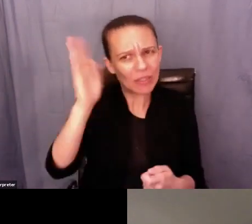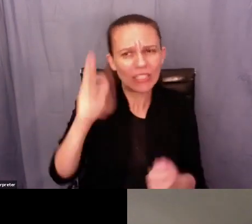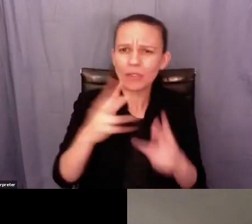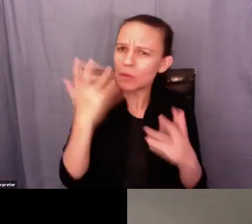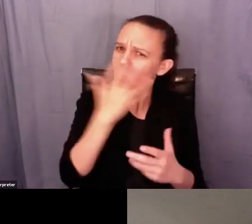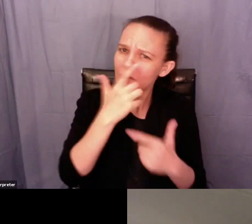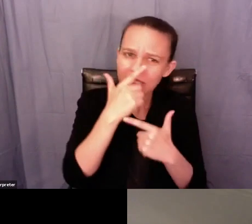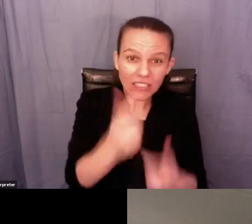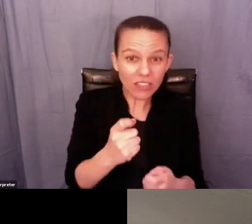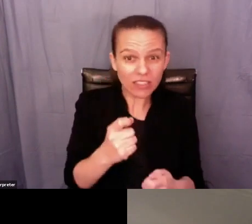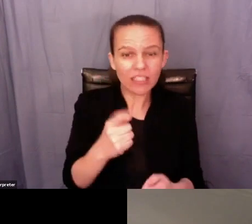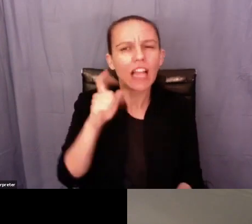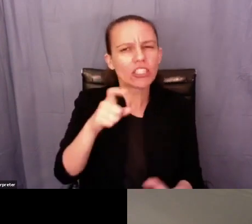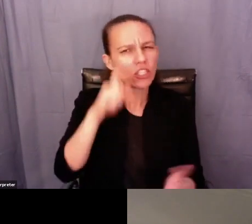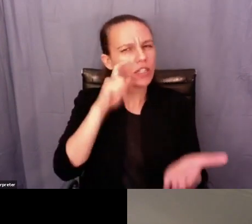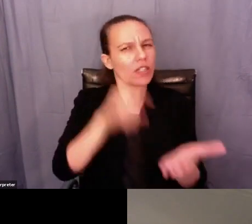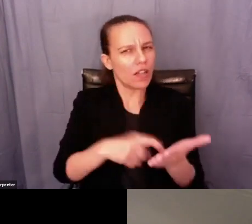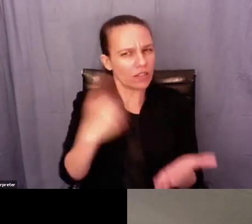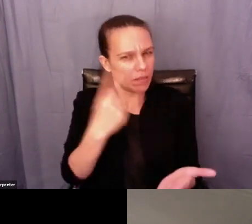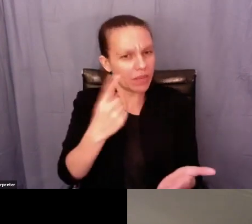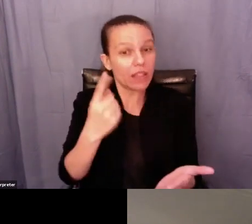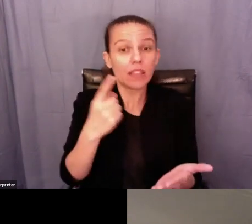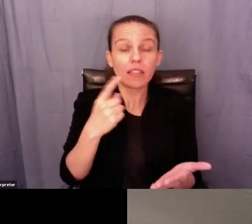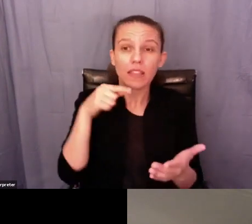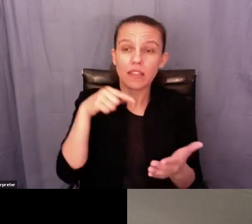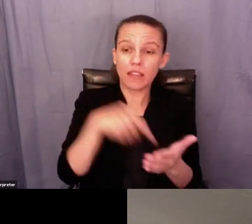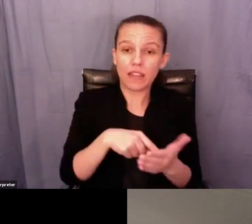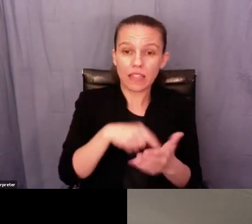Should a -- this is research I would like to have done myself.